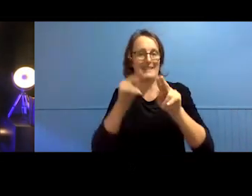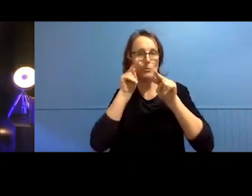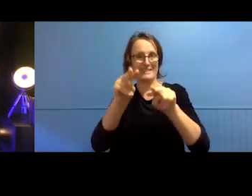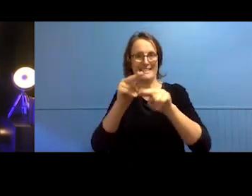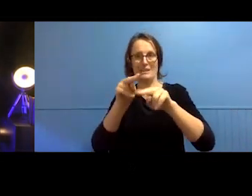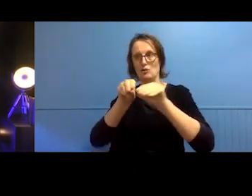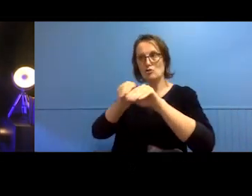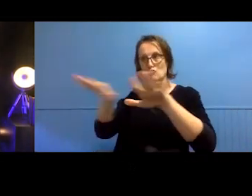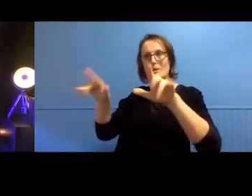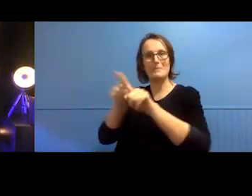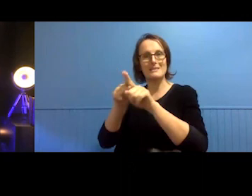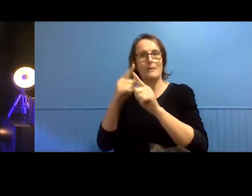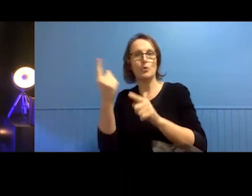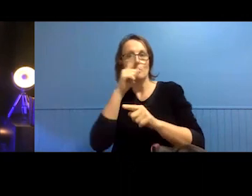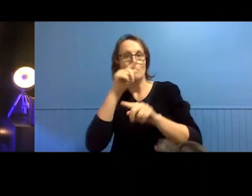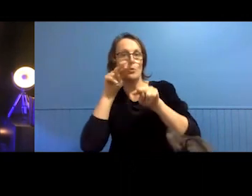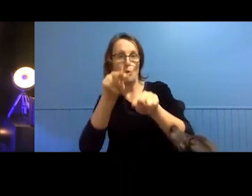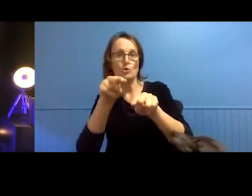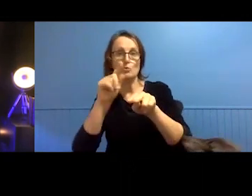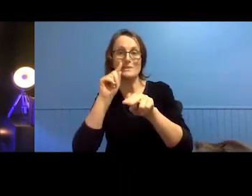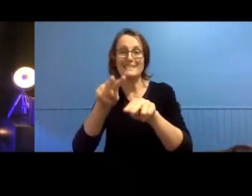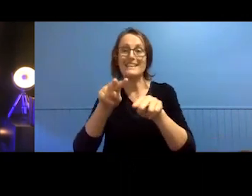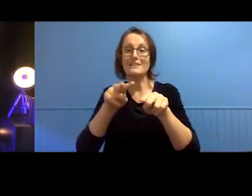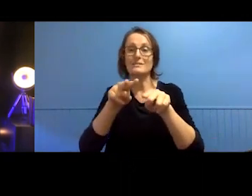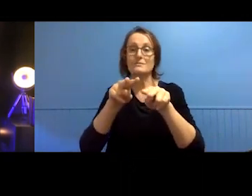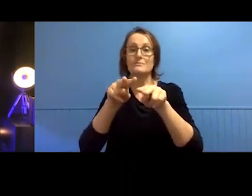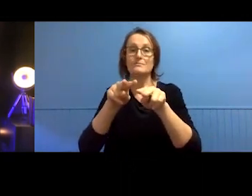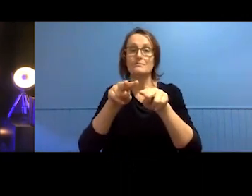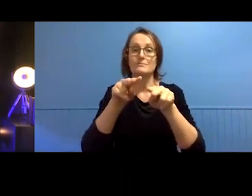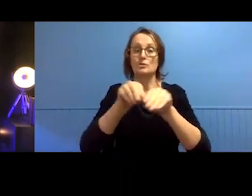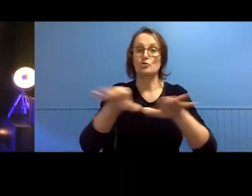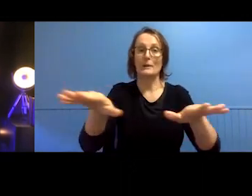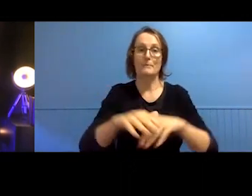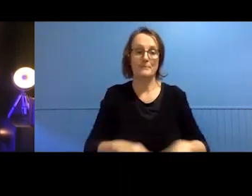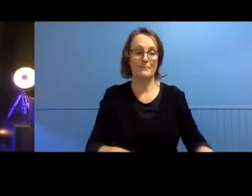the person who's going to be seeing it. Look, I think as content create